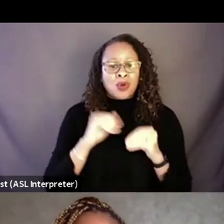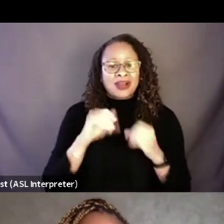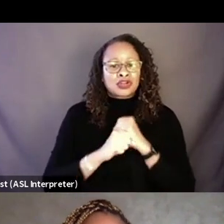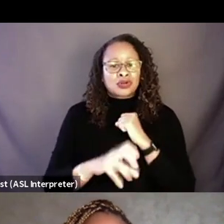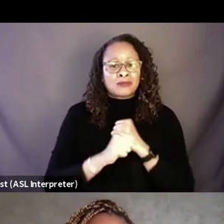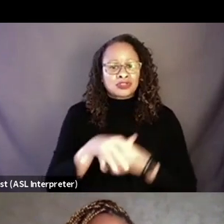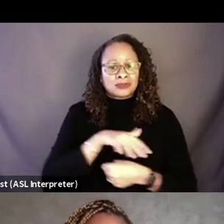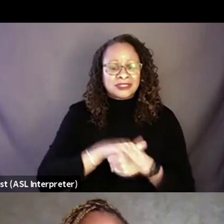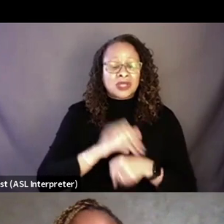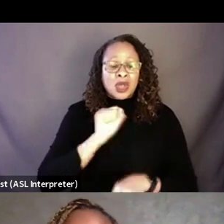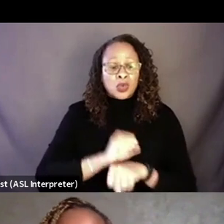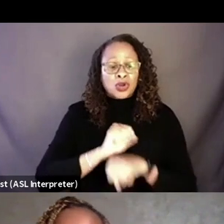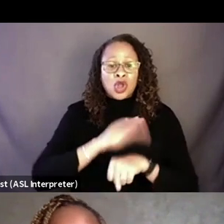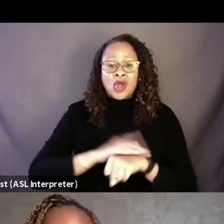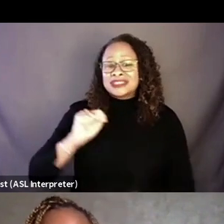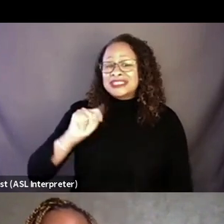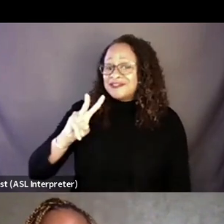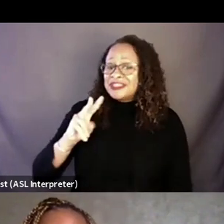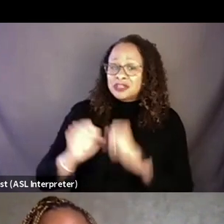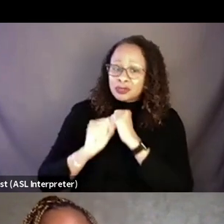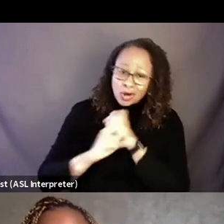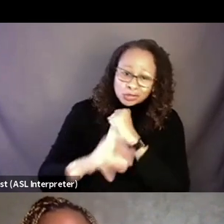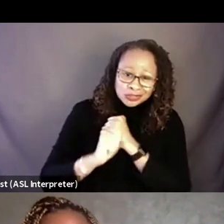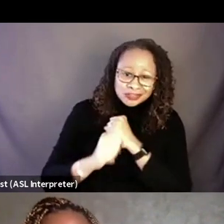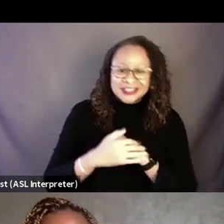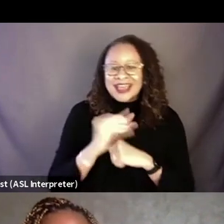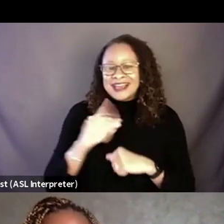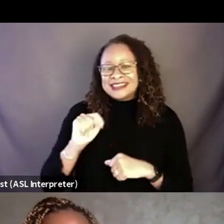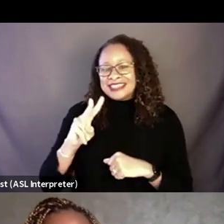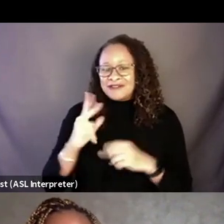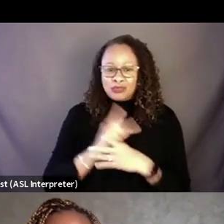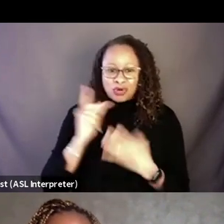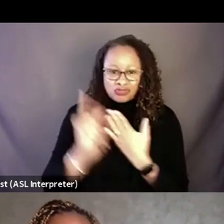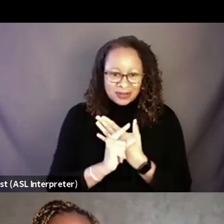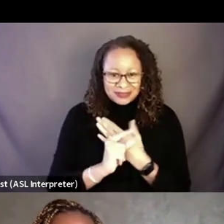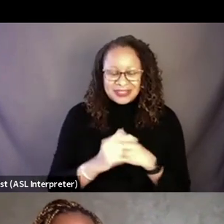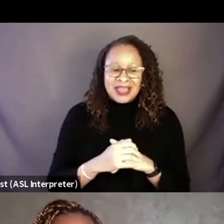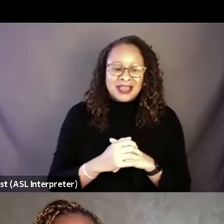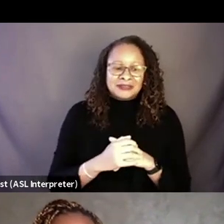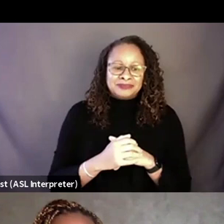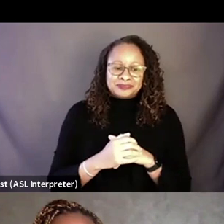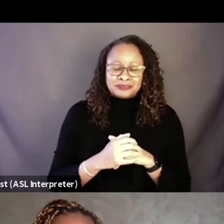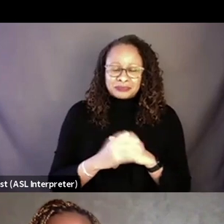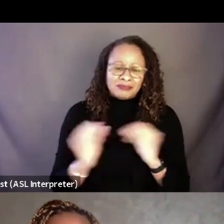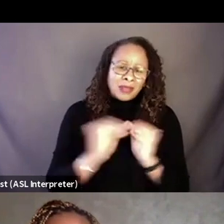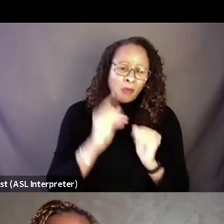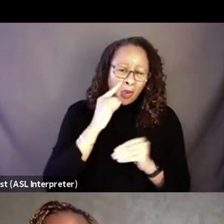working on TV commercials and TV shows which are about more mundane topics.